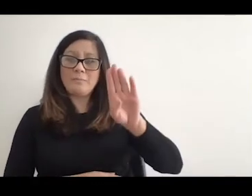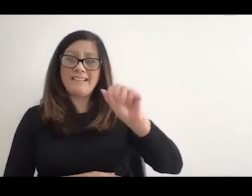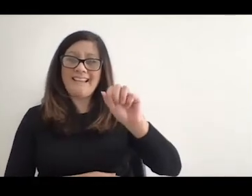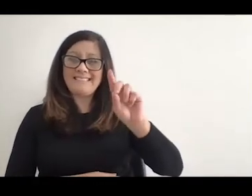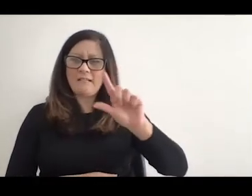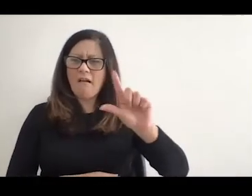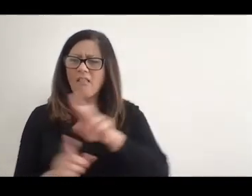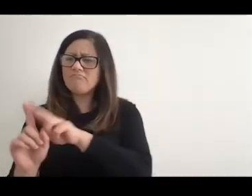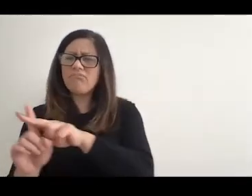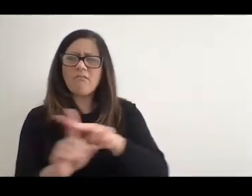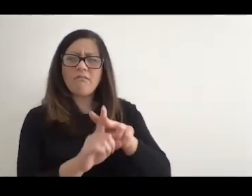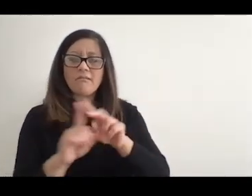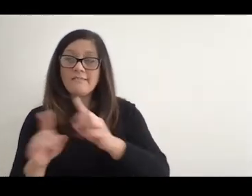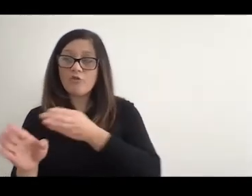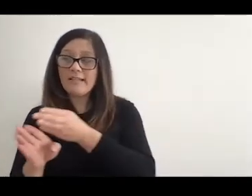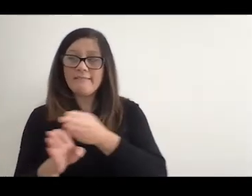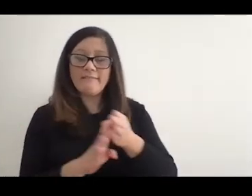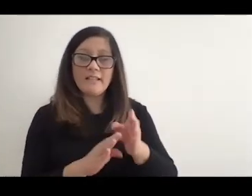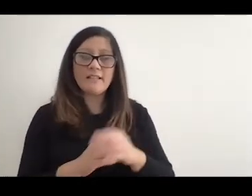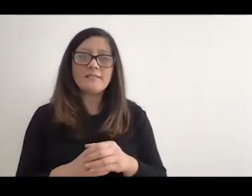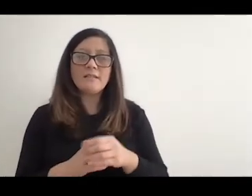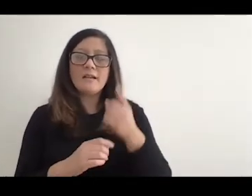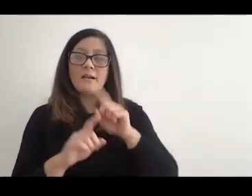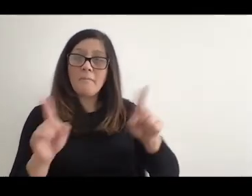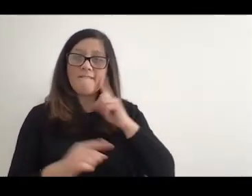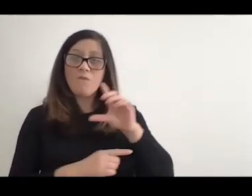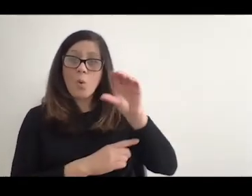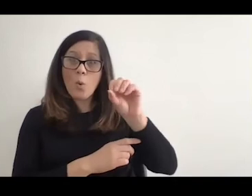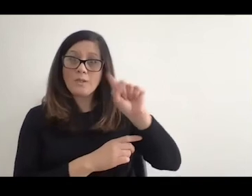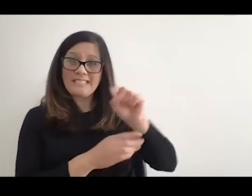But in occupational therapy it has expanded to instrumental activities of daily living,